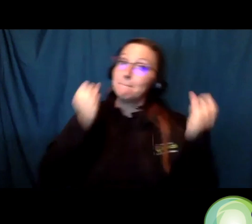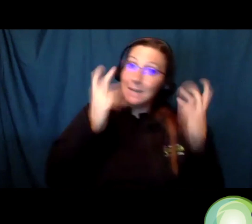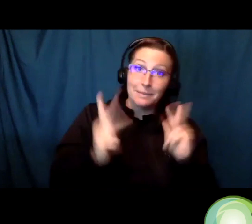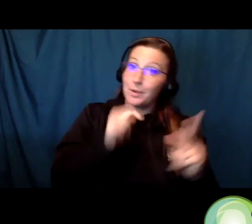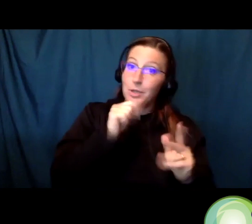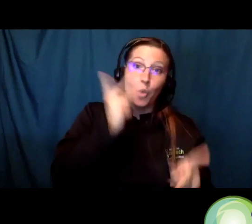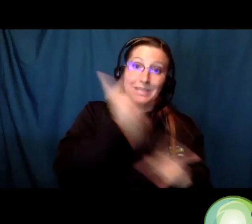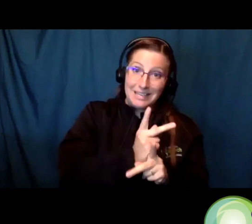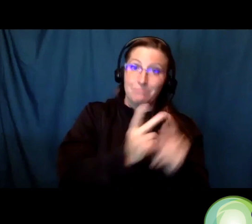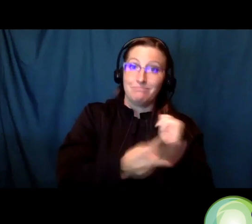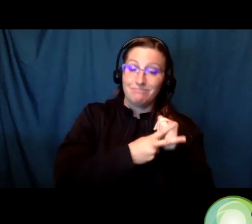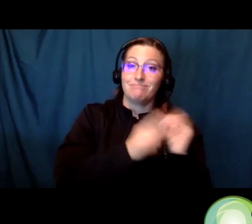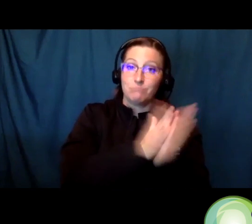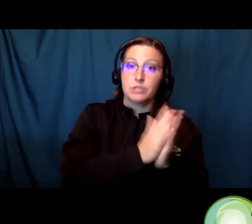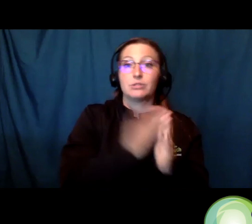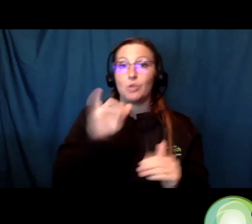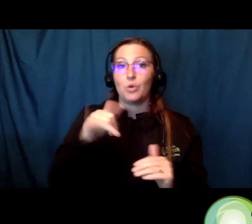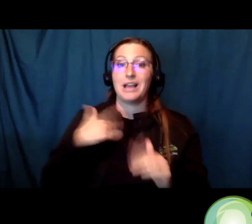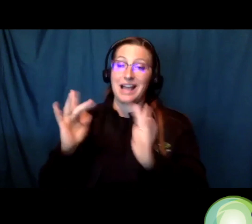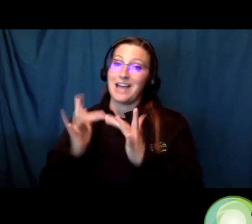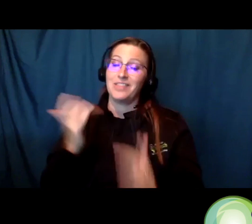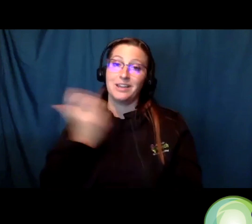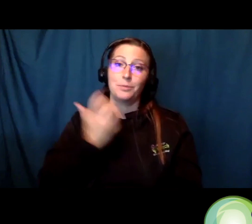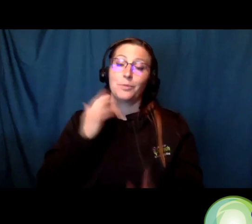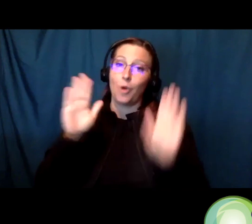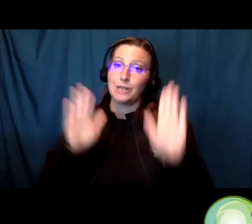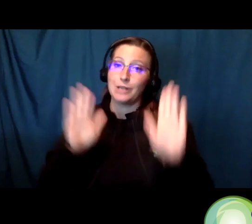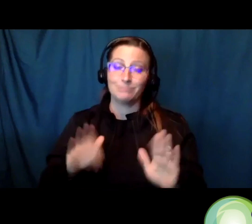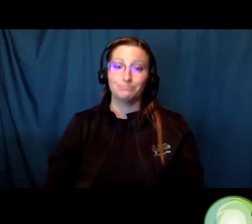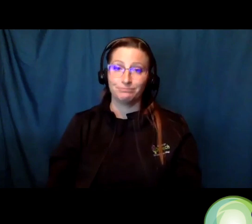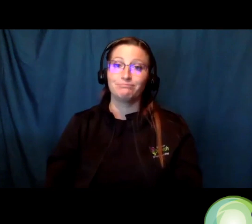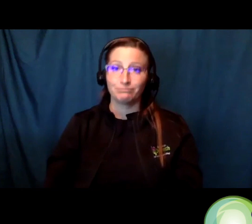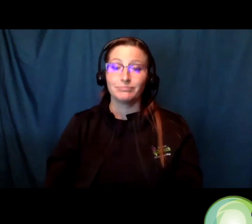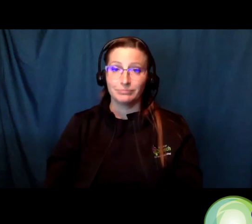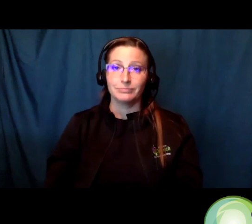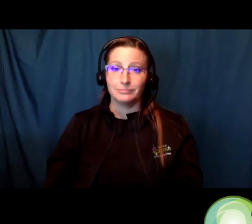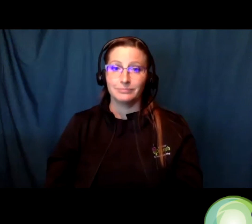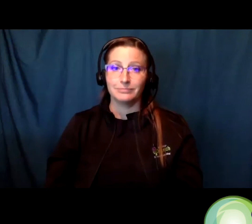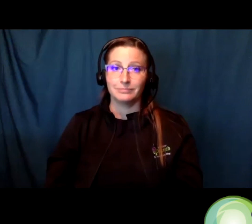having that online stuff is wonderful. Online books being read.